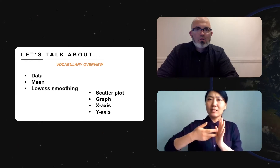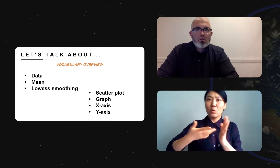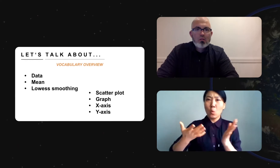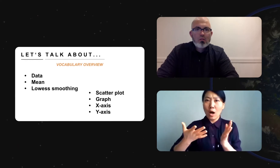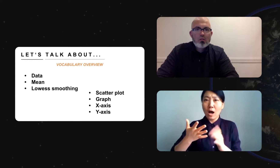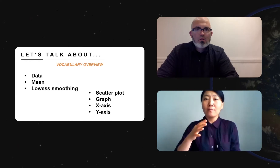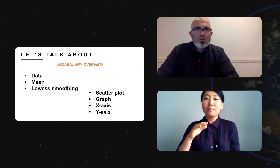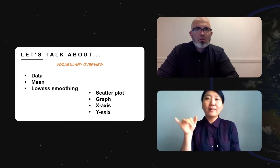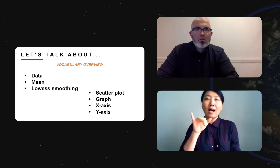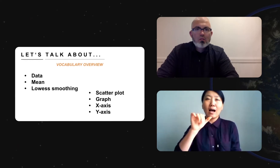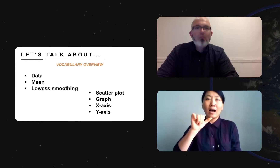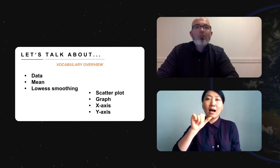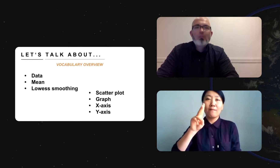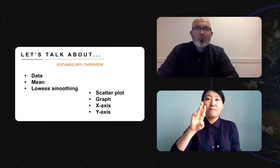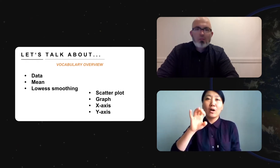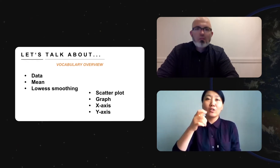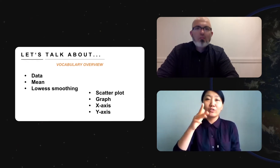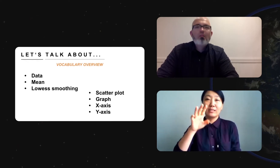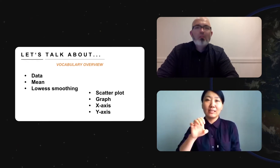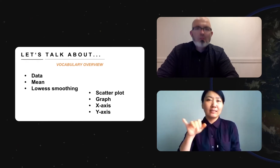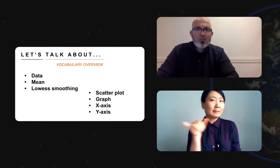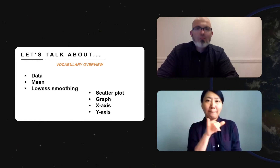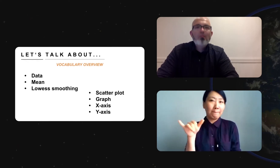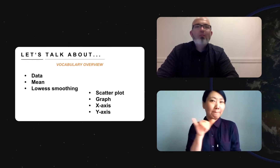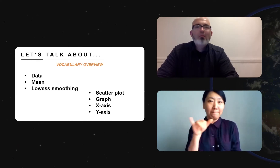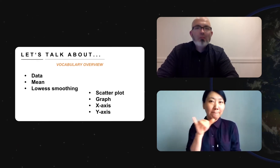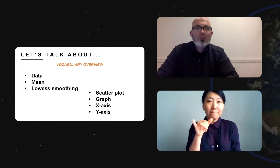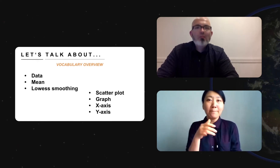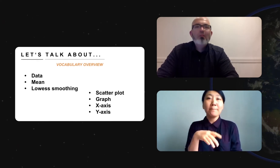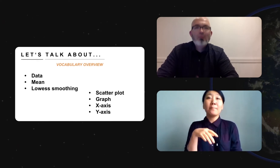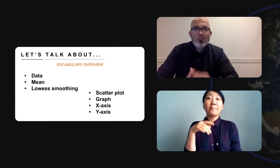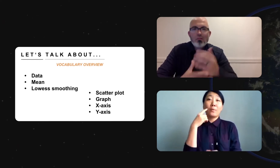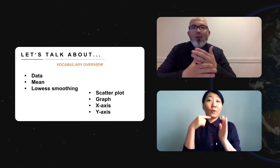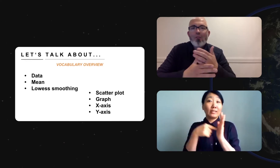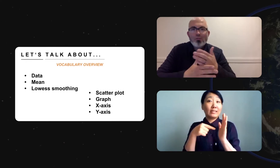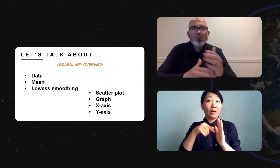Mean means the average.